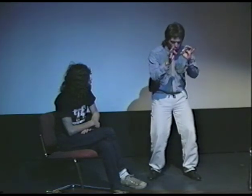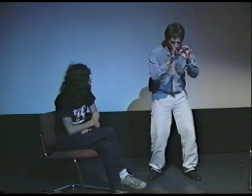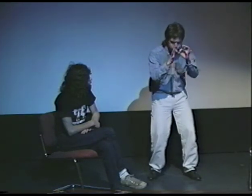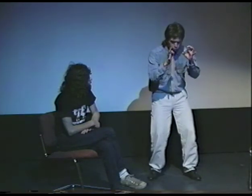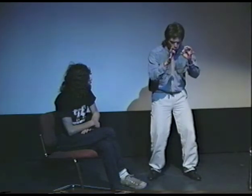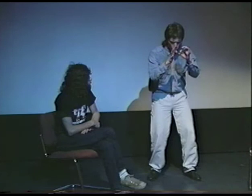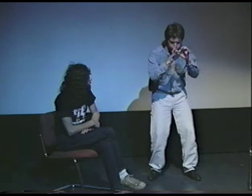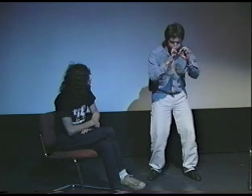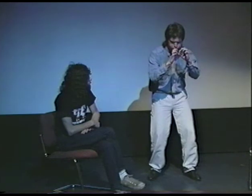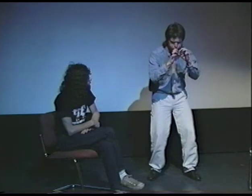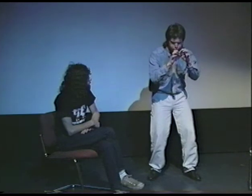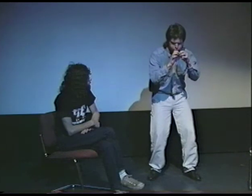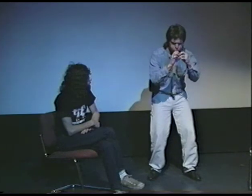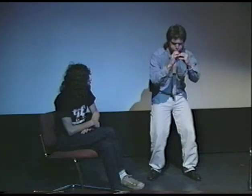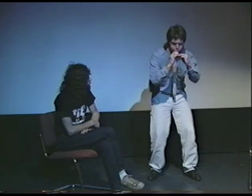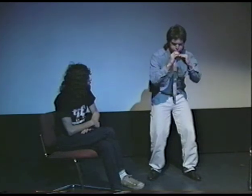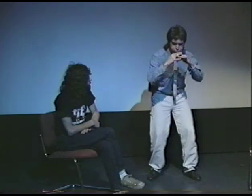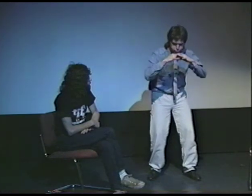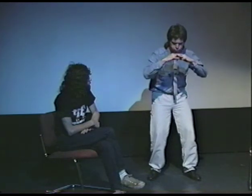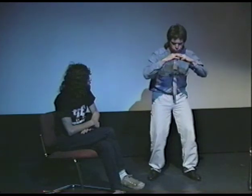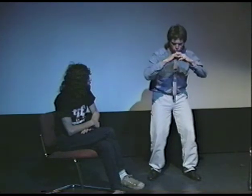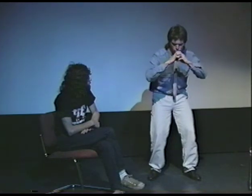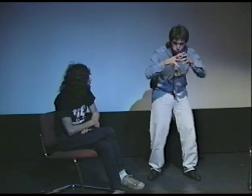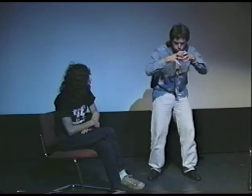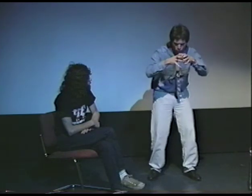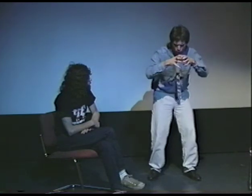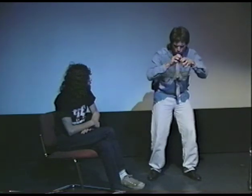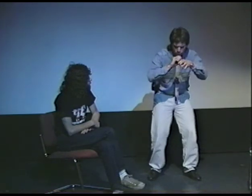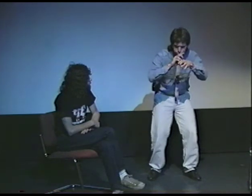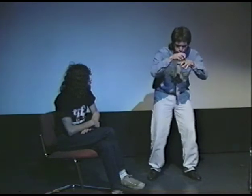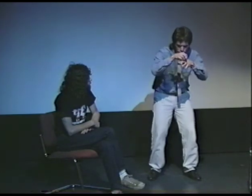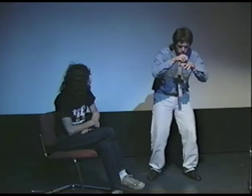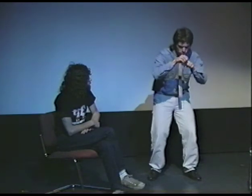And I could see them uniting, and I can see them mitosing. And I could see them expanding.